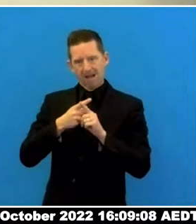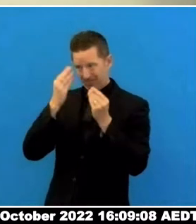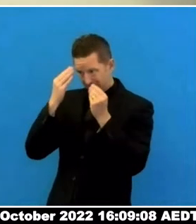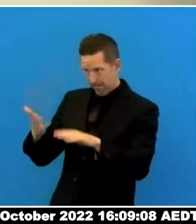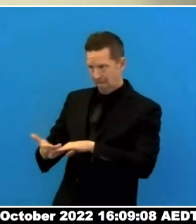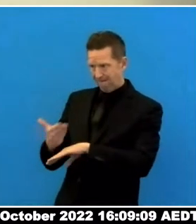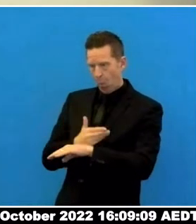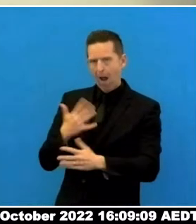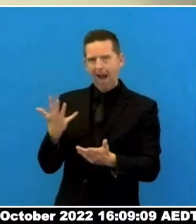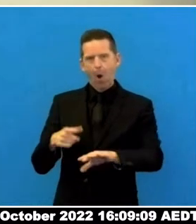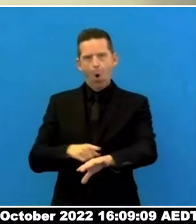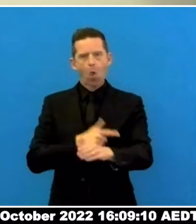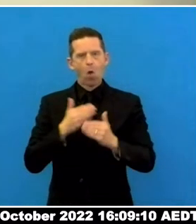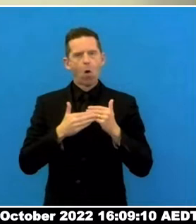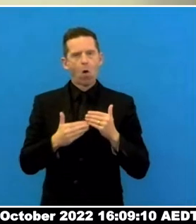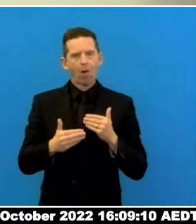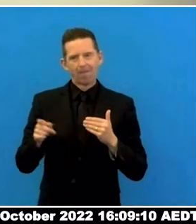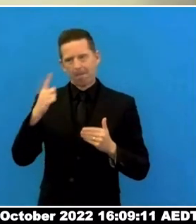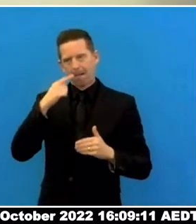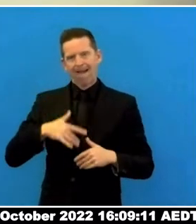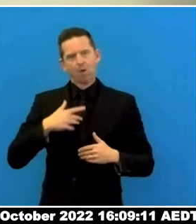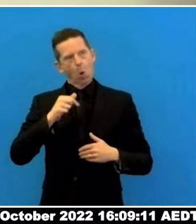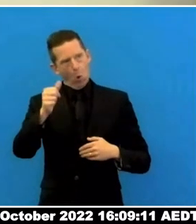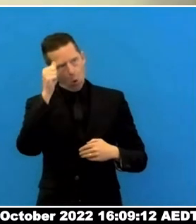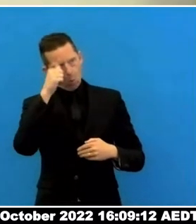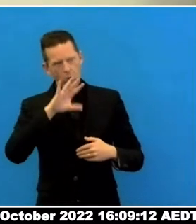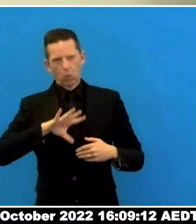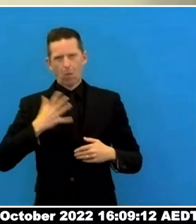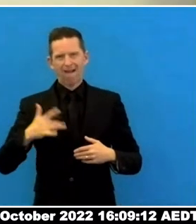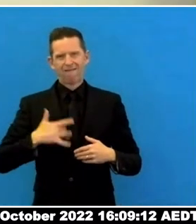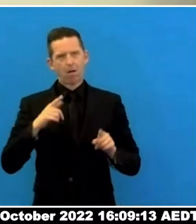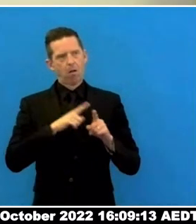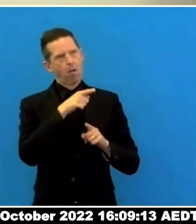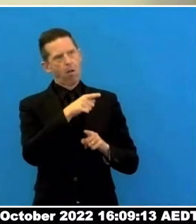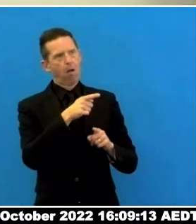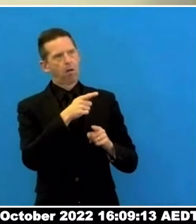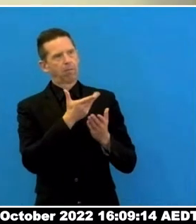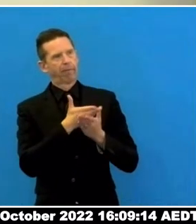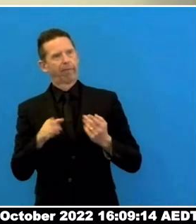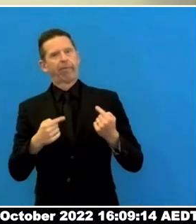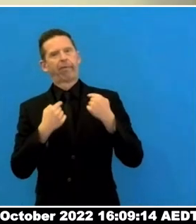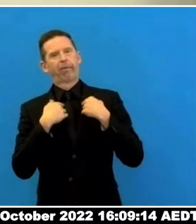So, that way people doesn't feel that they have been excluded and has been going around the circle.